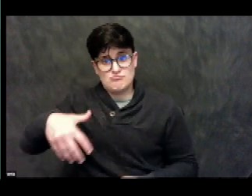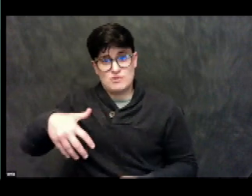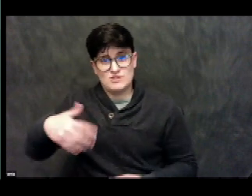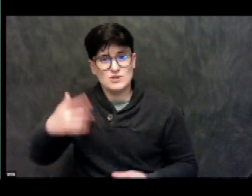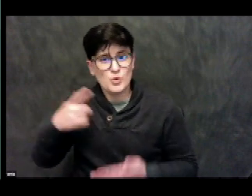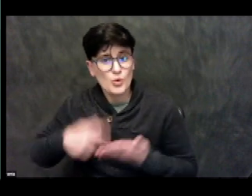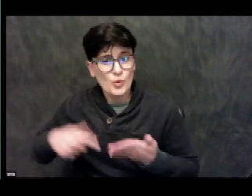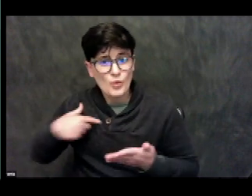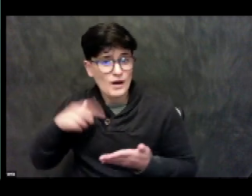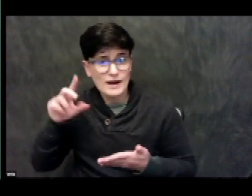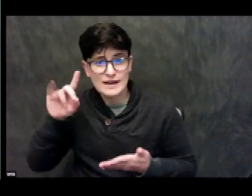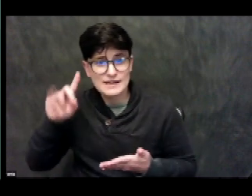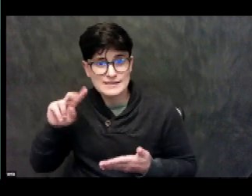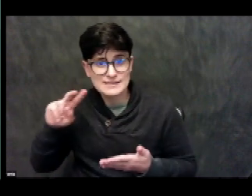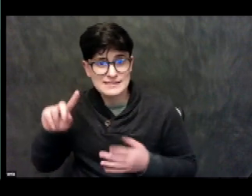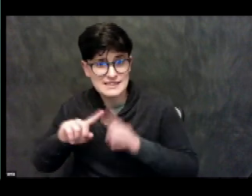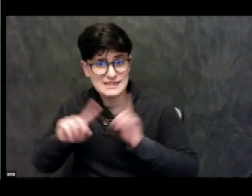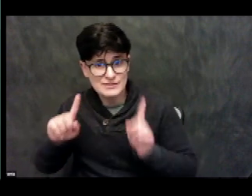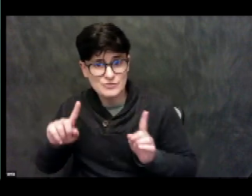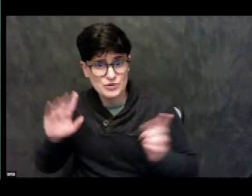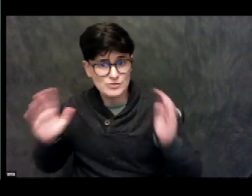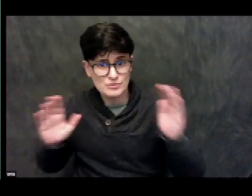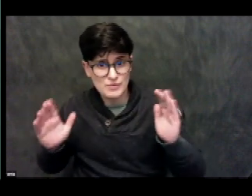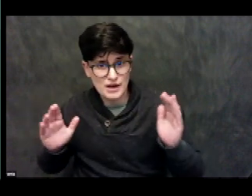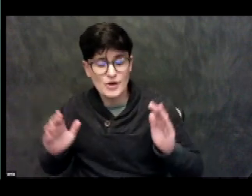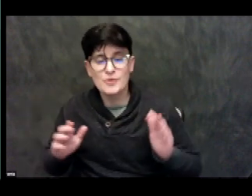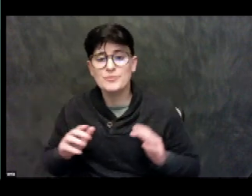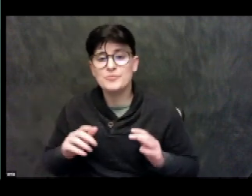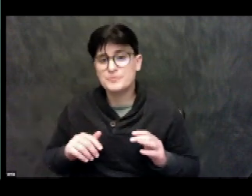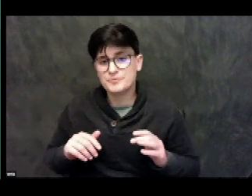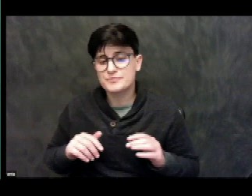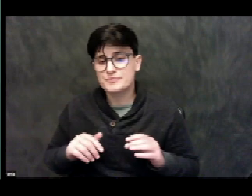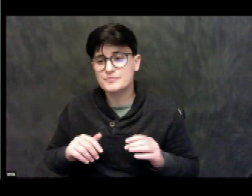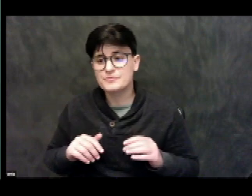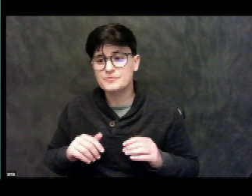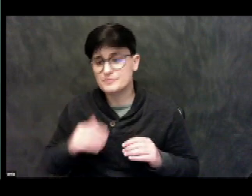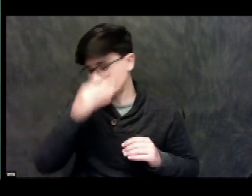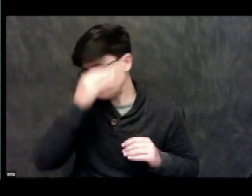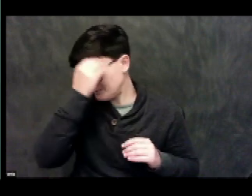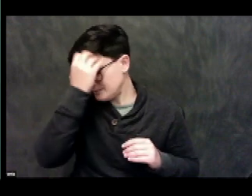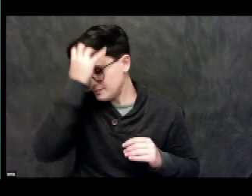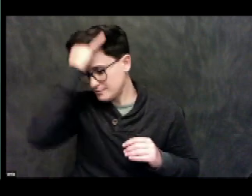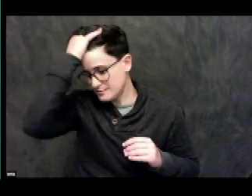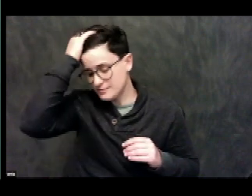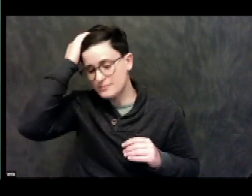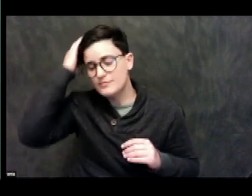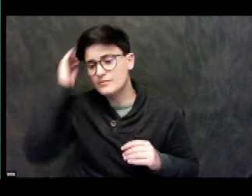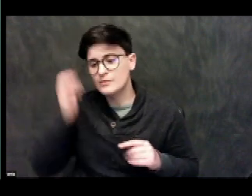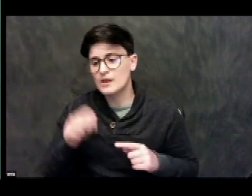the second time around in a minute. But another interesting thing